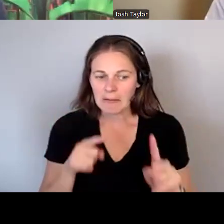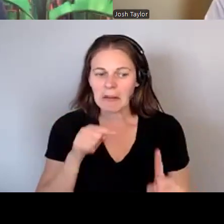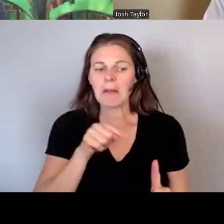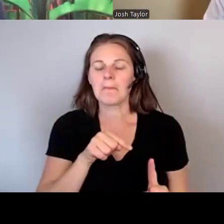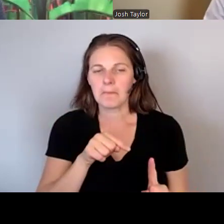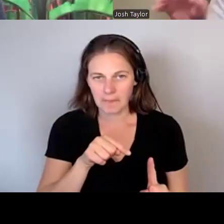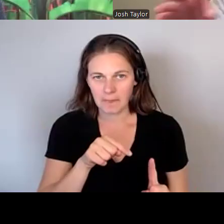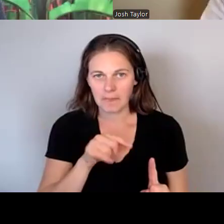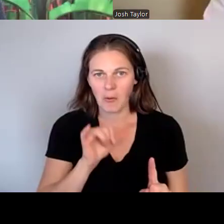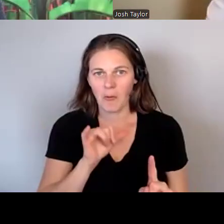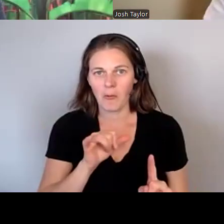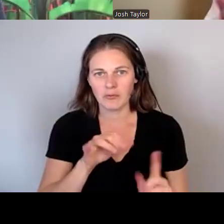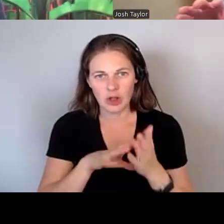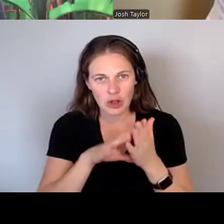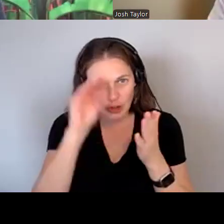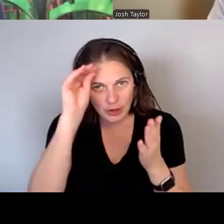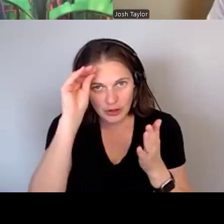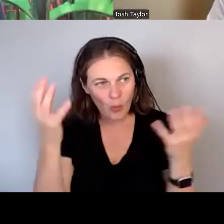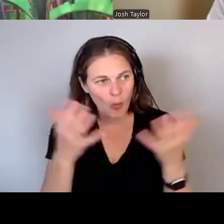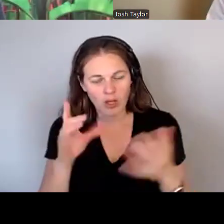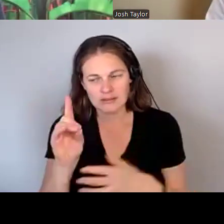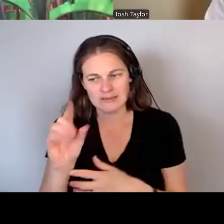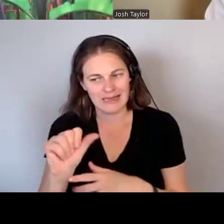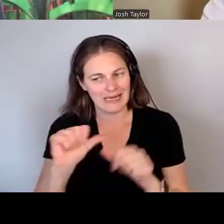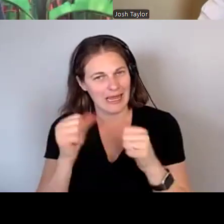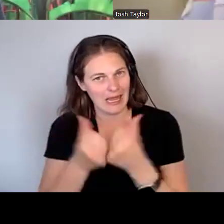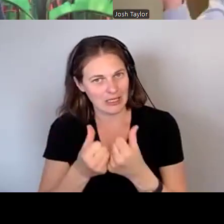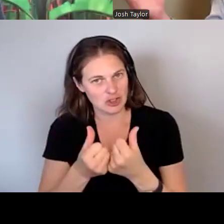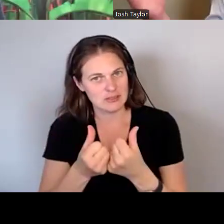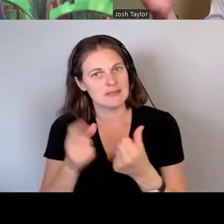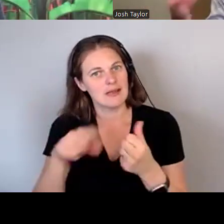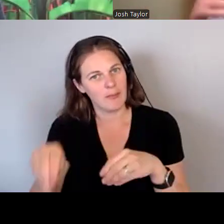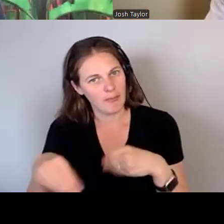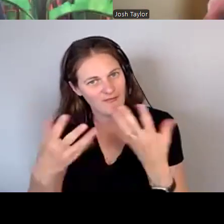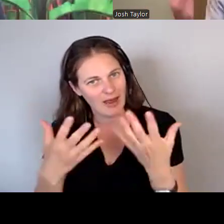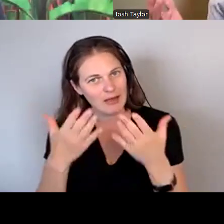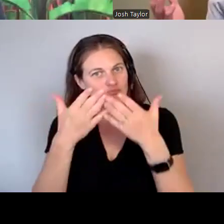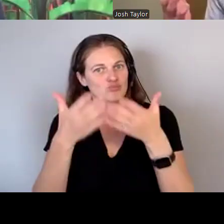of kind of looking at what are the disability agencies that may provide broader services that aren't just employment,